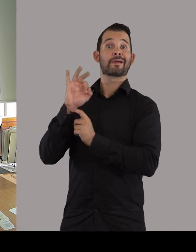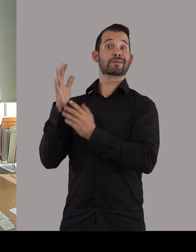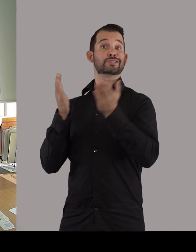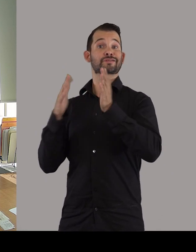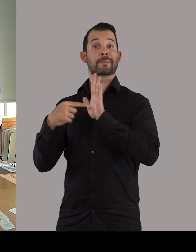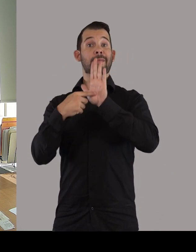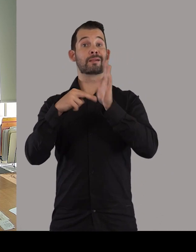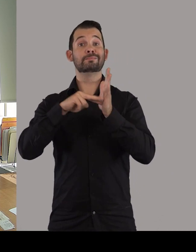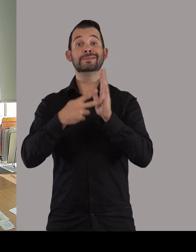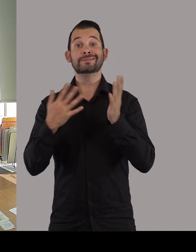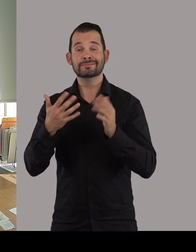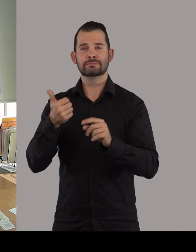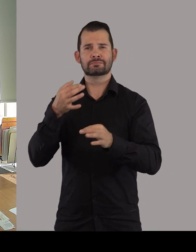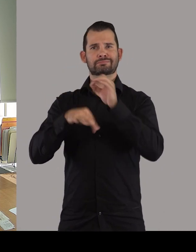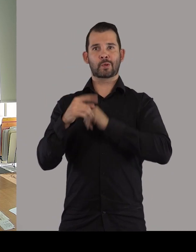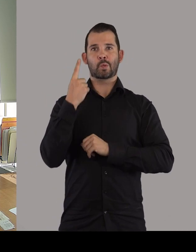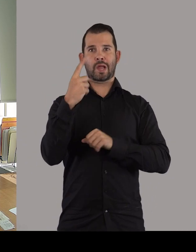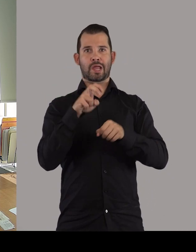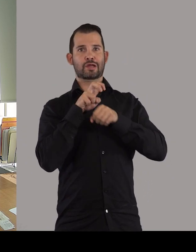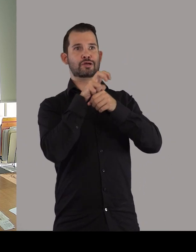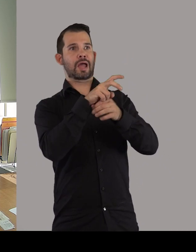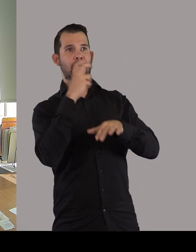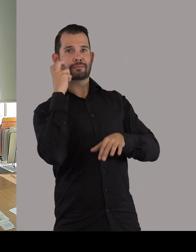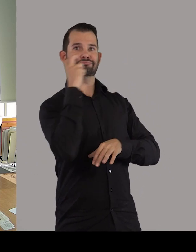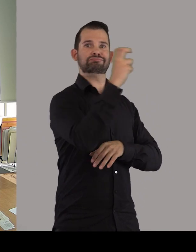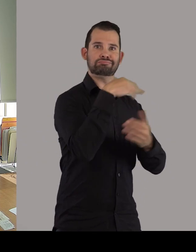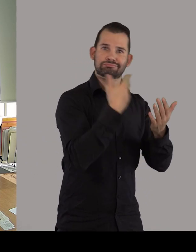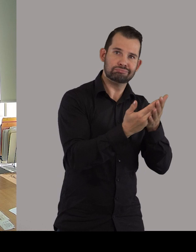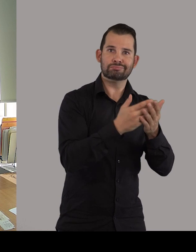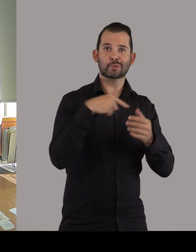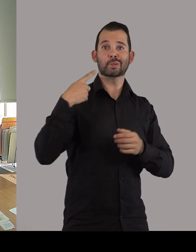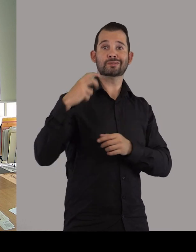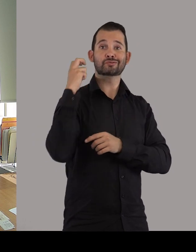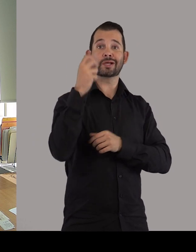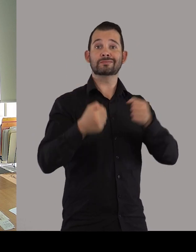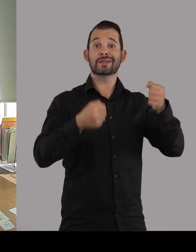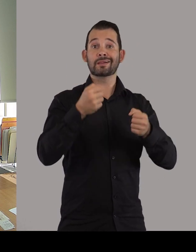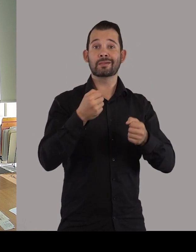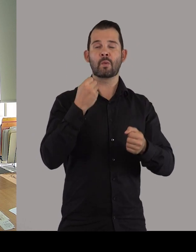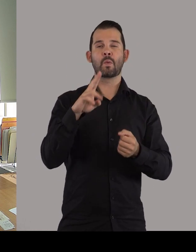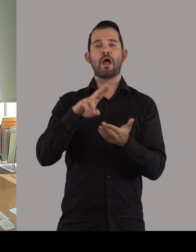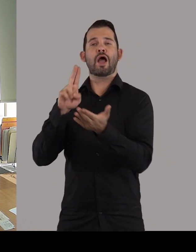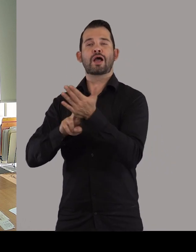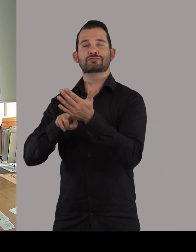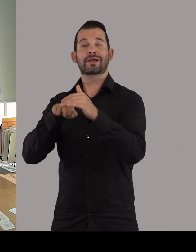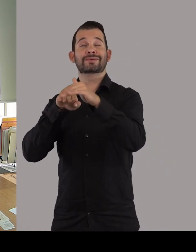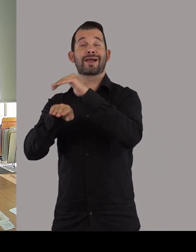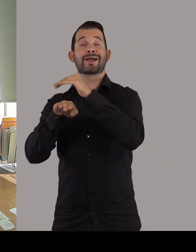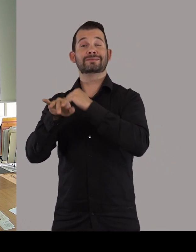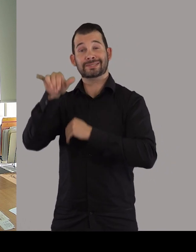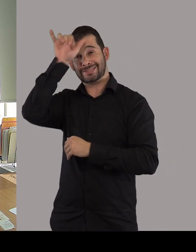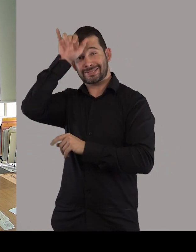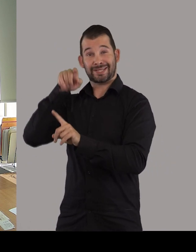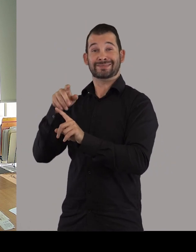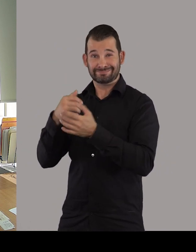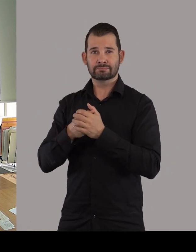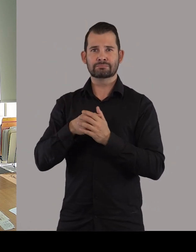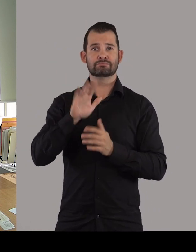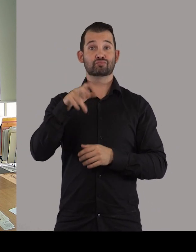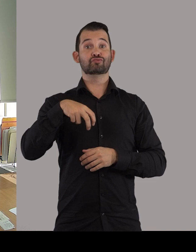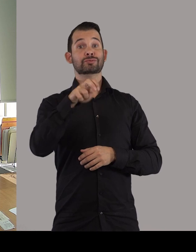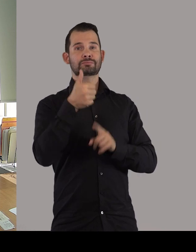means that instead of a one ride trip on a Wheel-Trans vehicle or contracted accessible taxi, your trip will involve